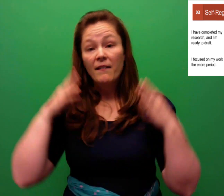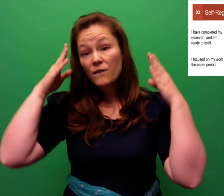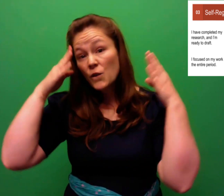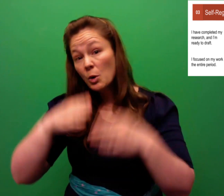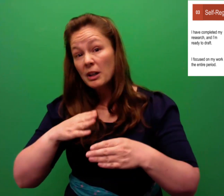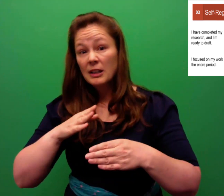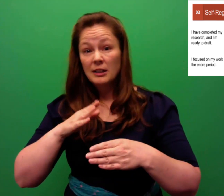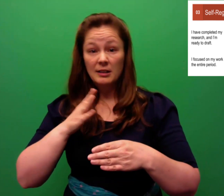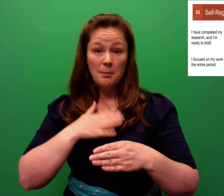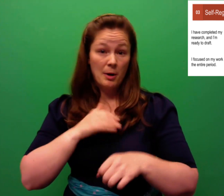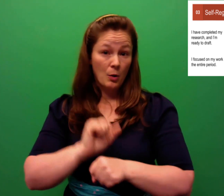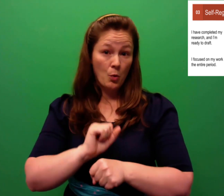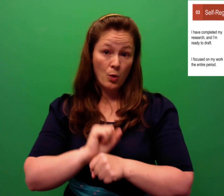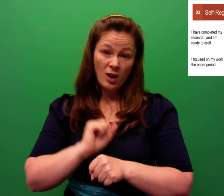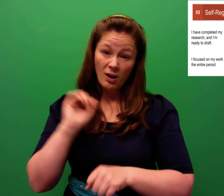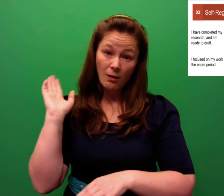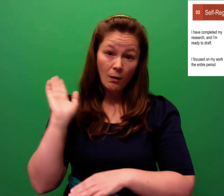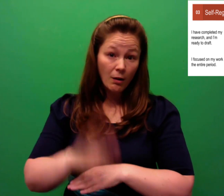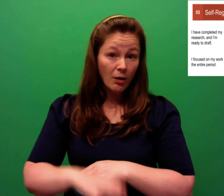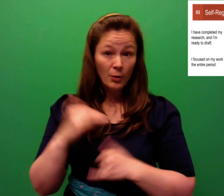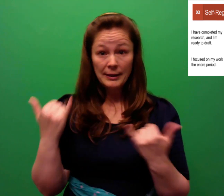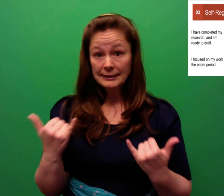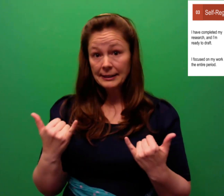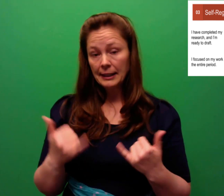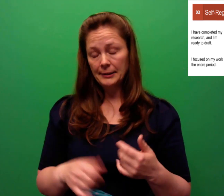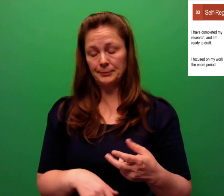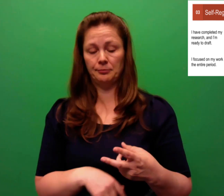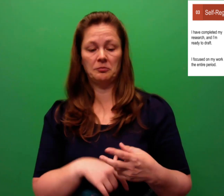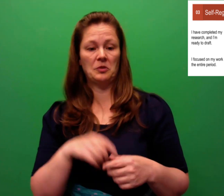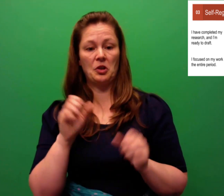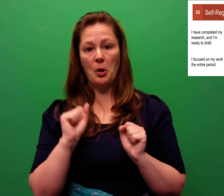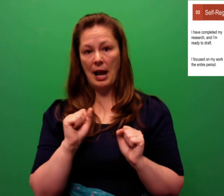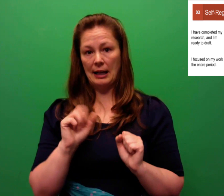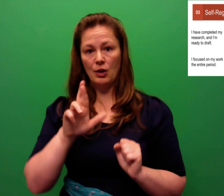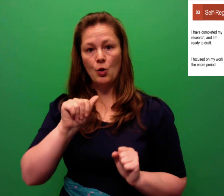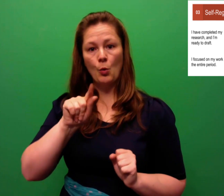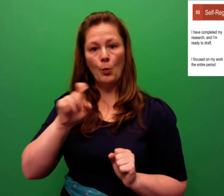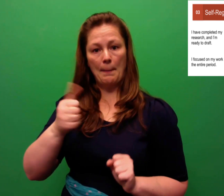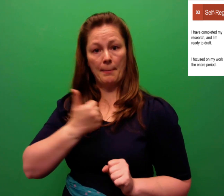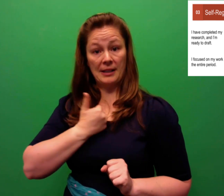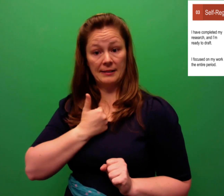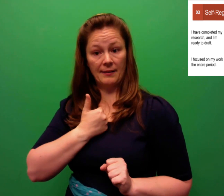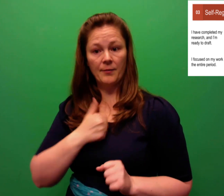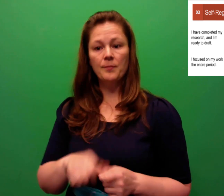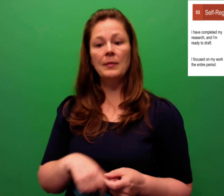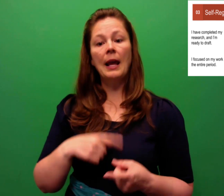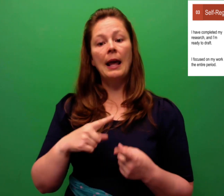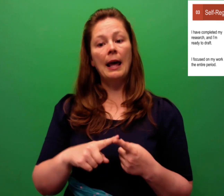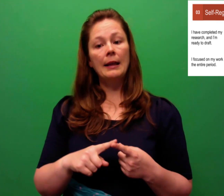start drafting or I focused on my work the entire period, students rate